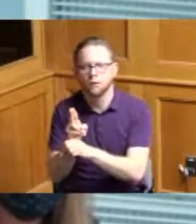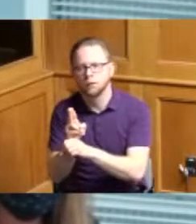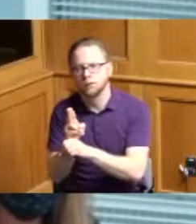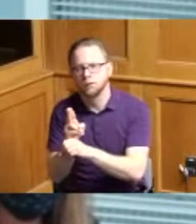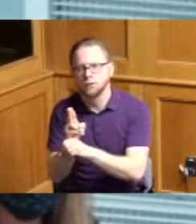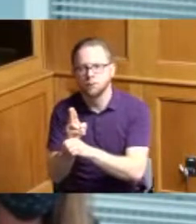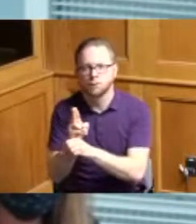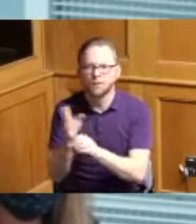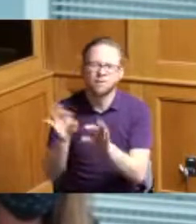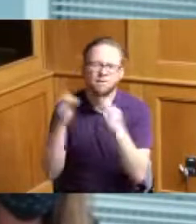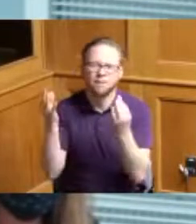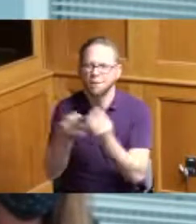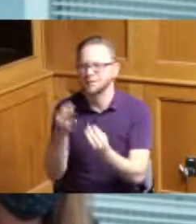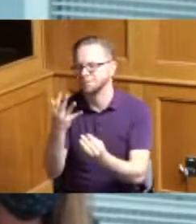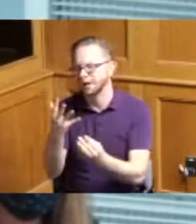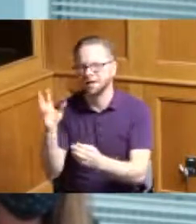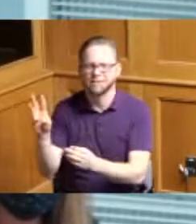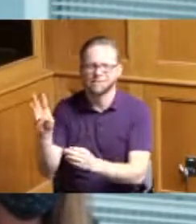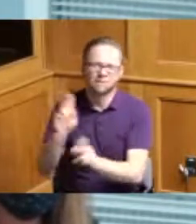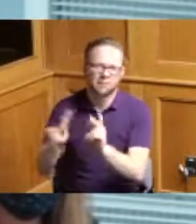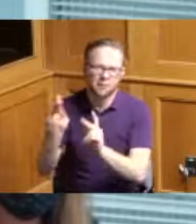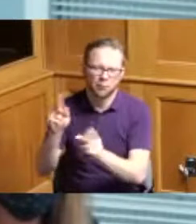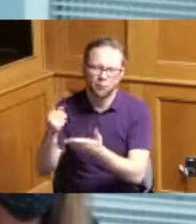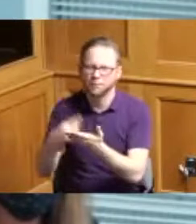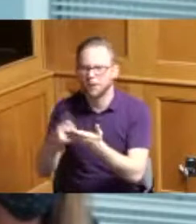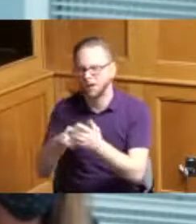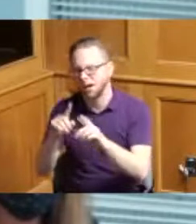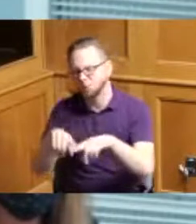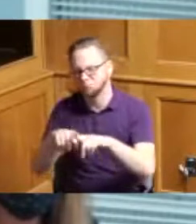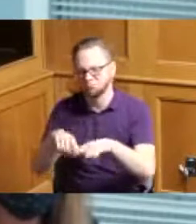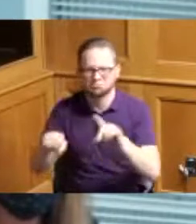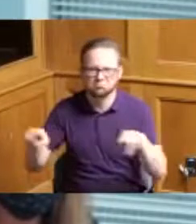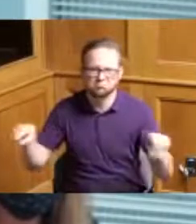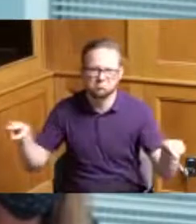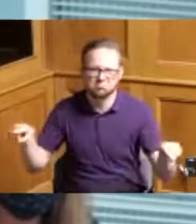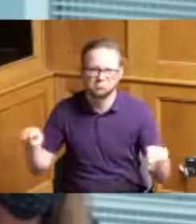sometimes six members depending on how big that household is based on that they're using water